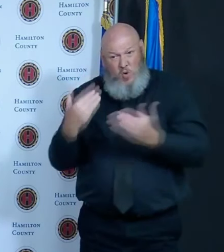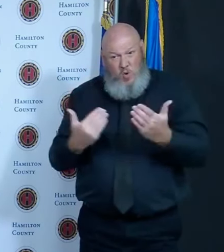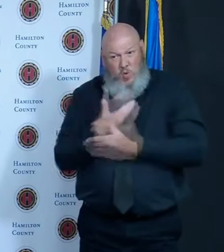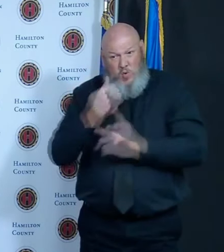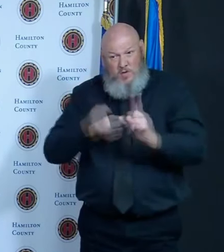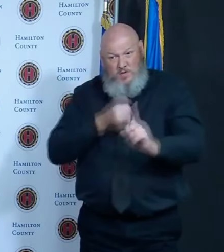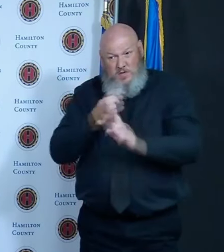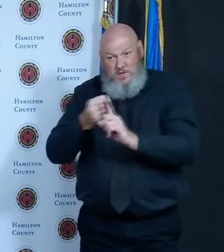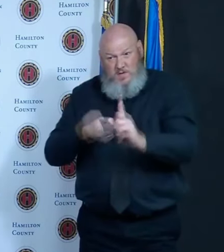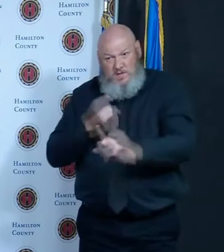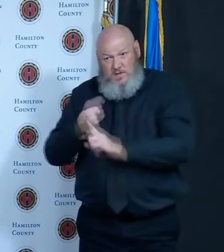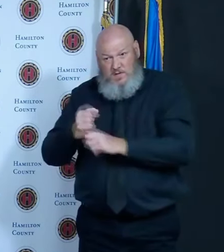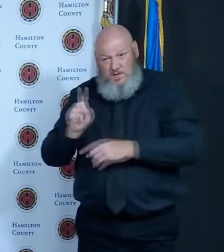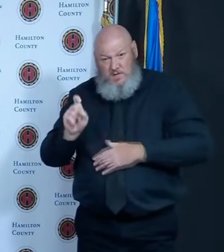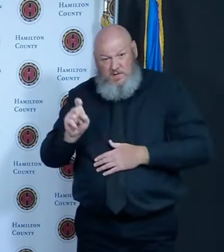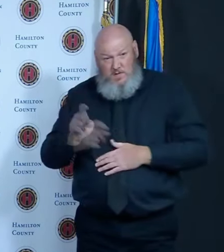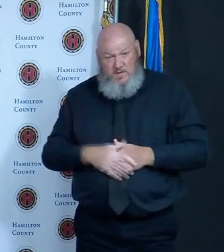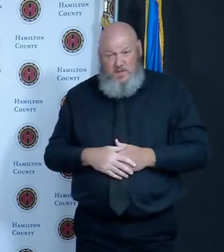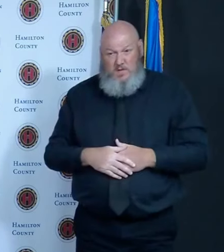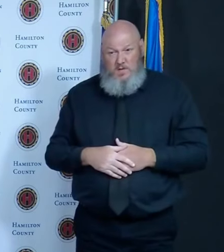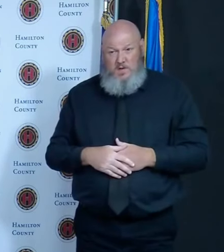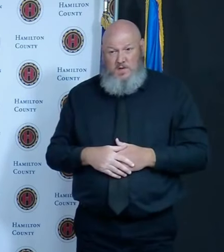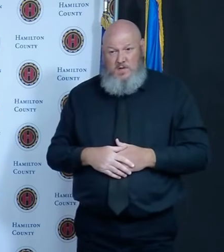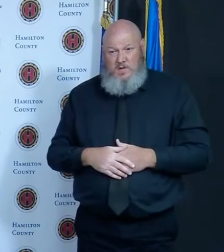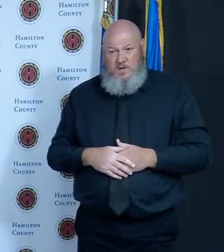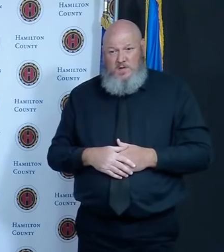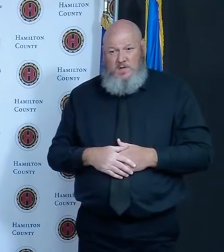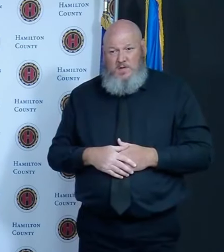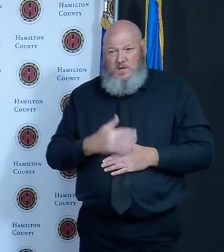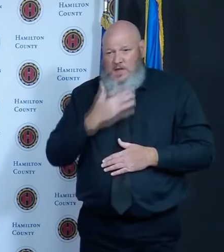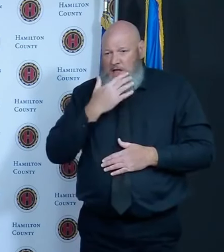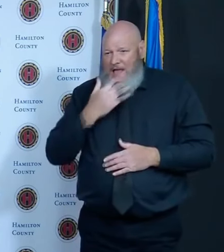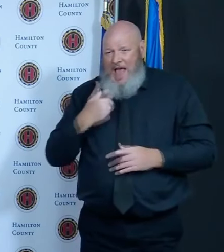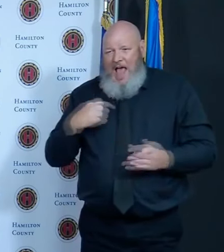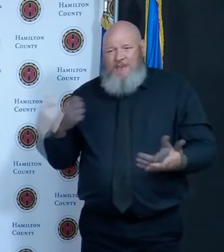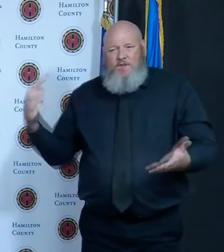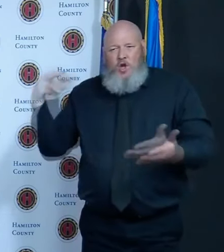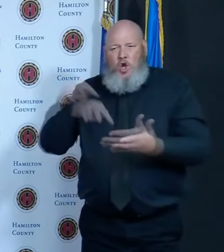I can go back through my notes but I am not sure that that number is accurate